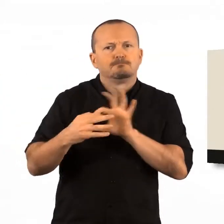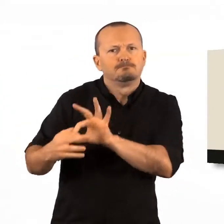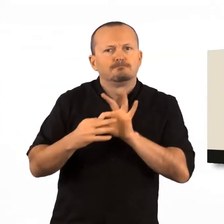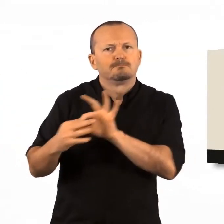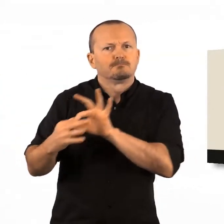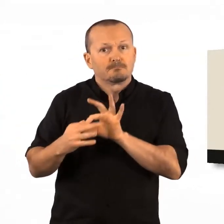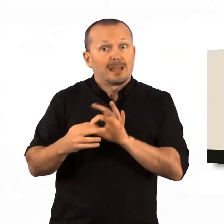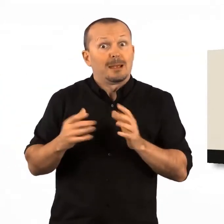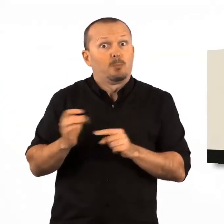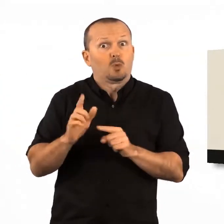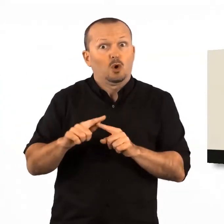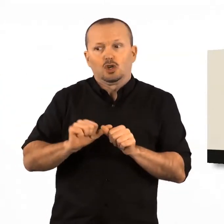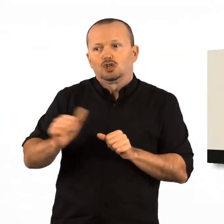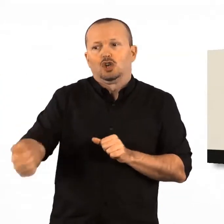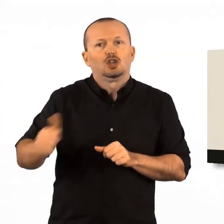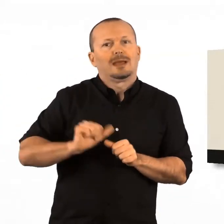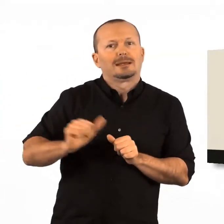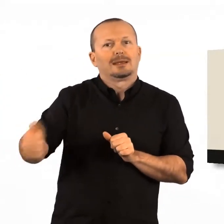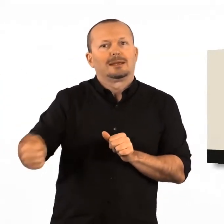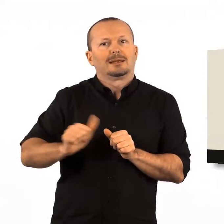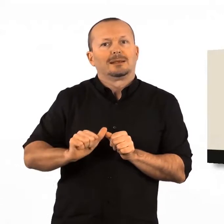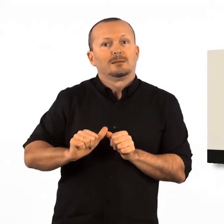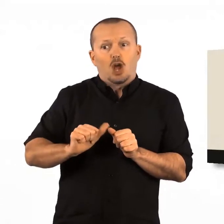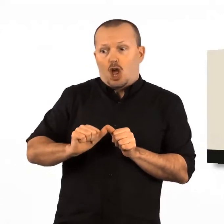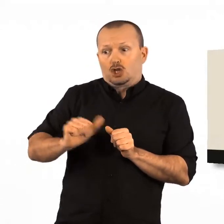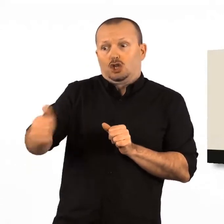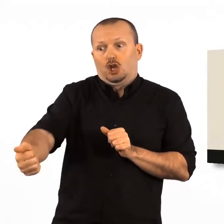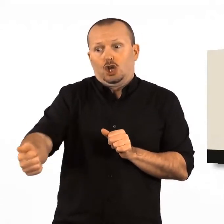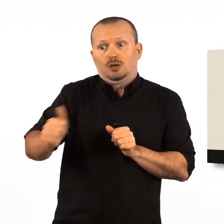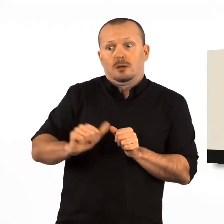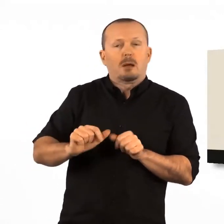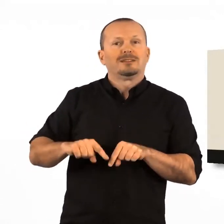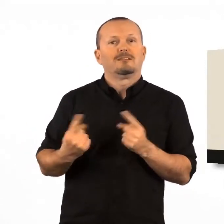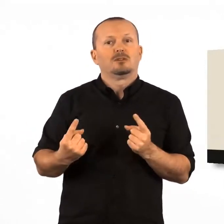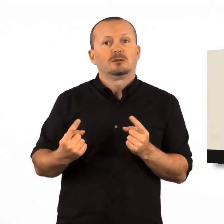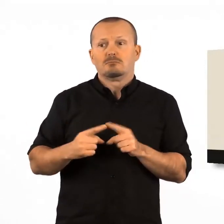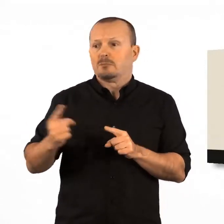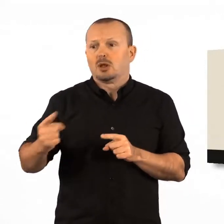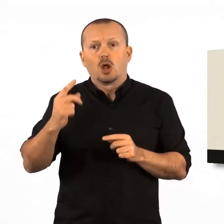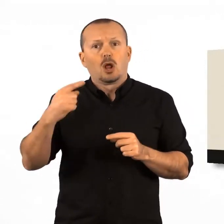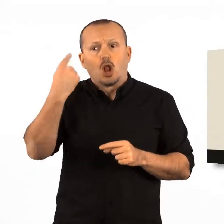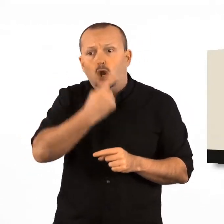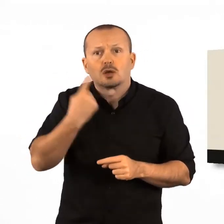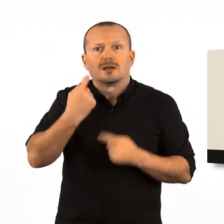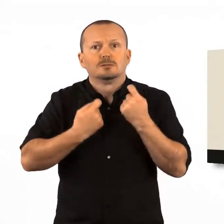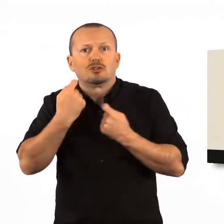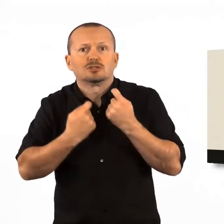Turns can look different a turn might be a look, might be a point, might be a gesture it might be a word, it might be a phrase.